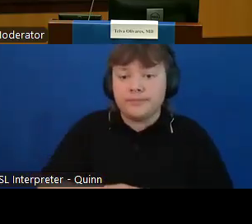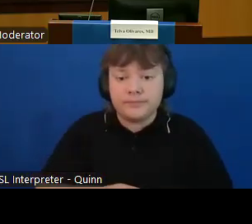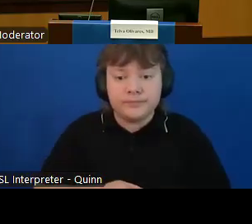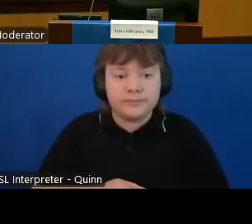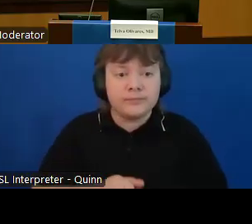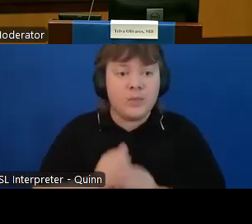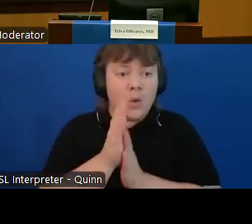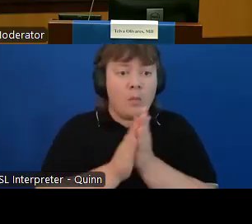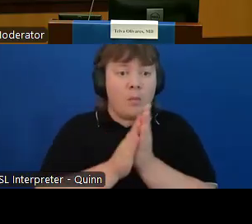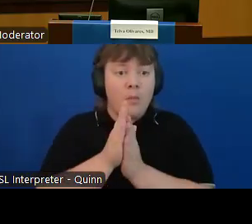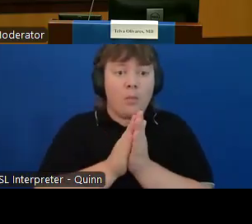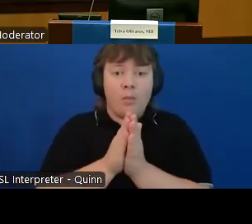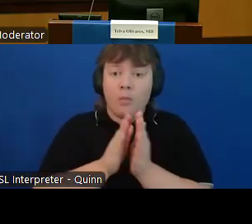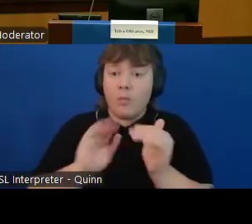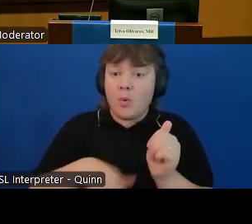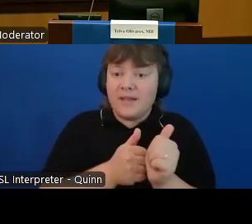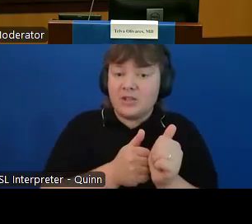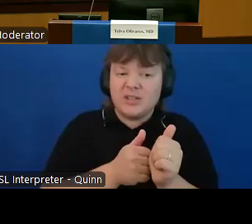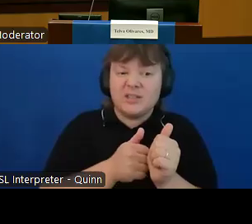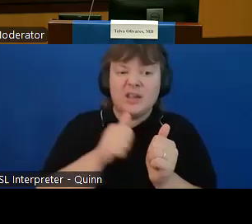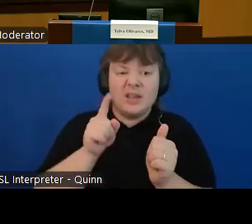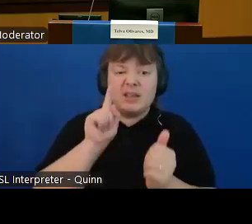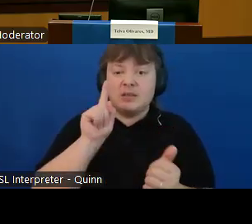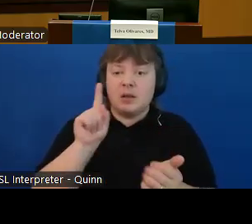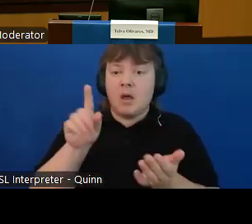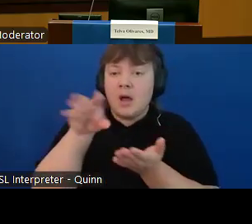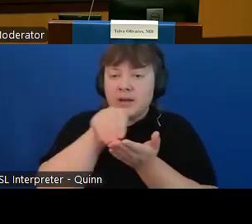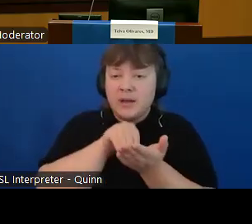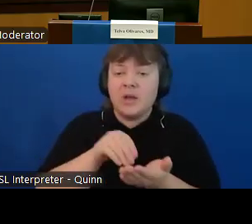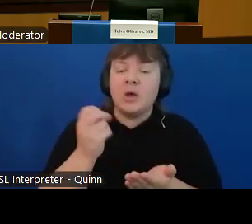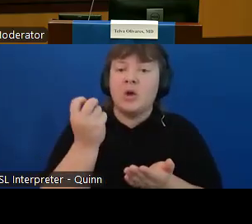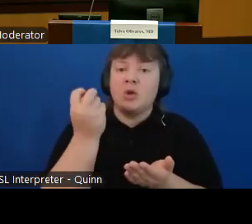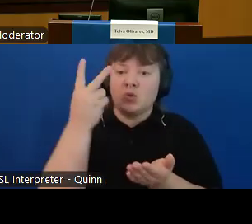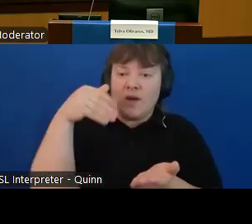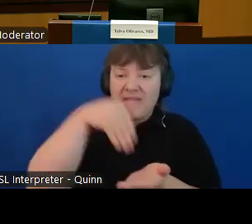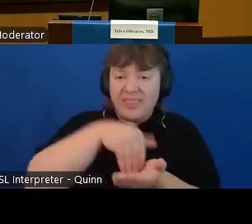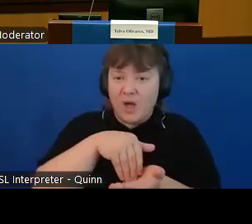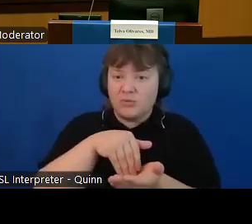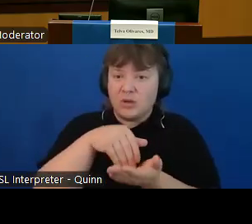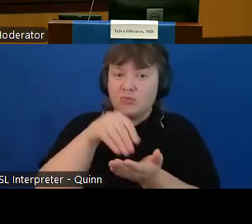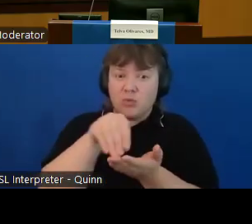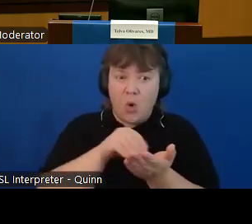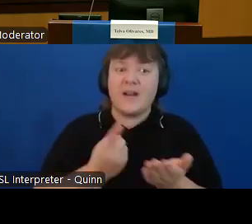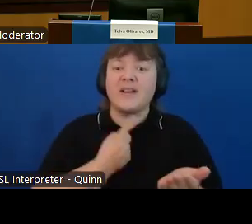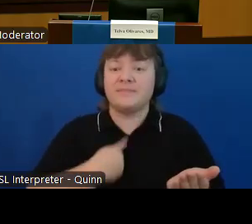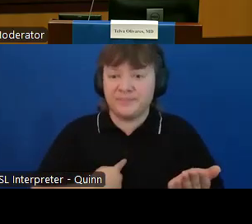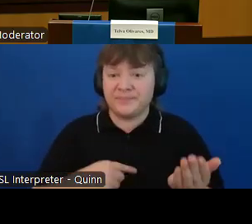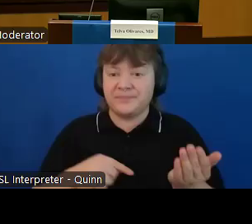and dying. This is from 12,000 recorded ingestions of aid and dying prescriptions across the country.